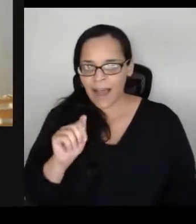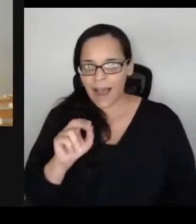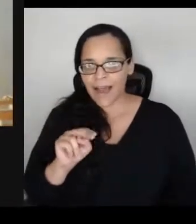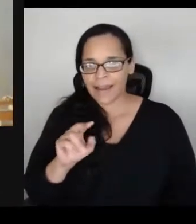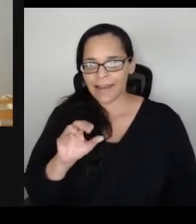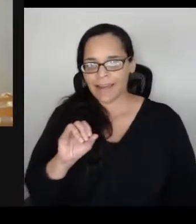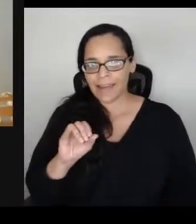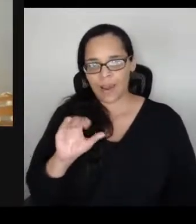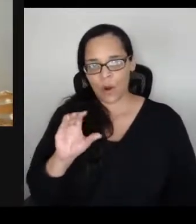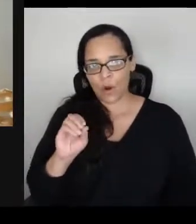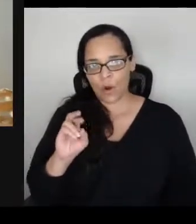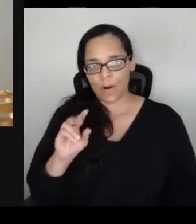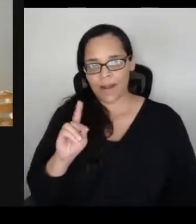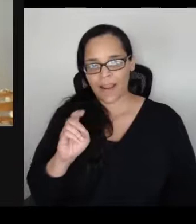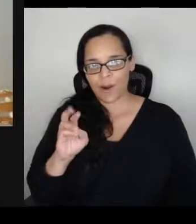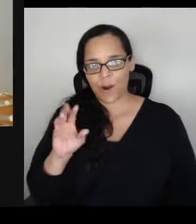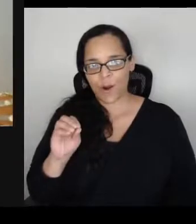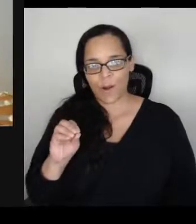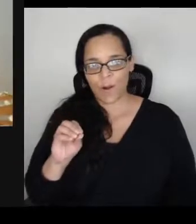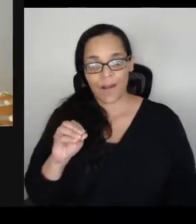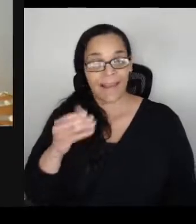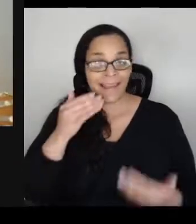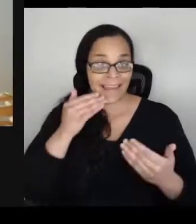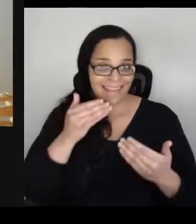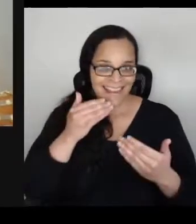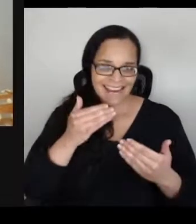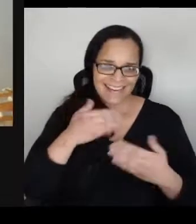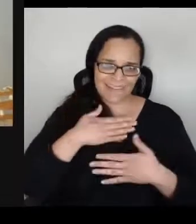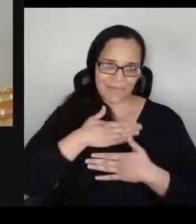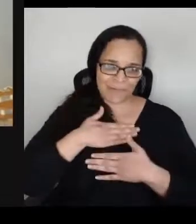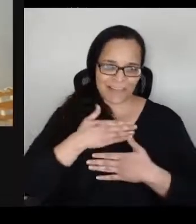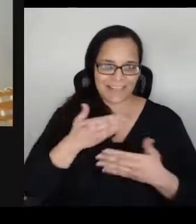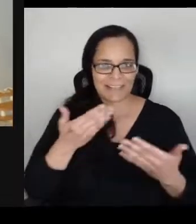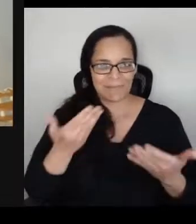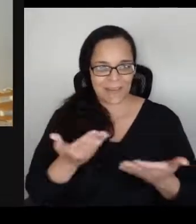Thanks, Brian, it's a pleasure to be here. Ani, it's always great to see you,